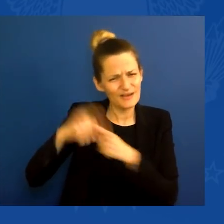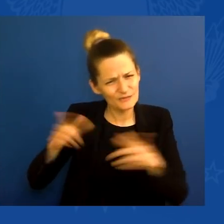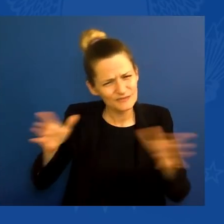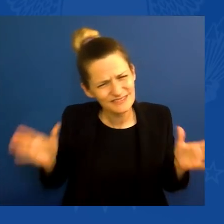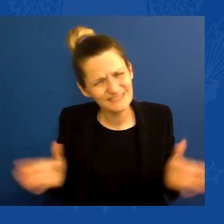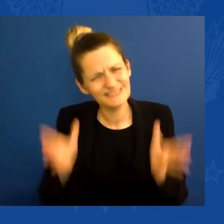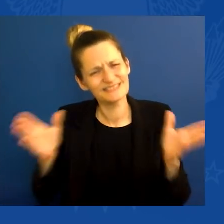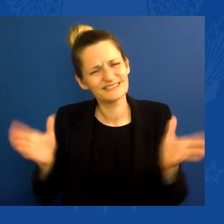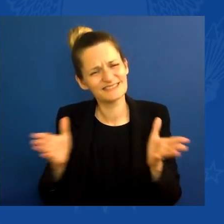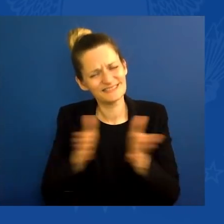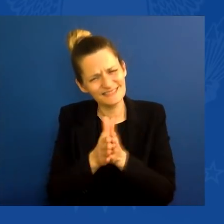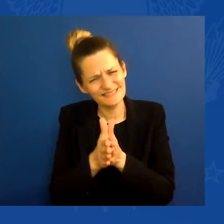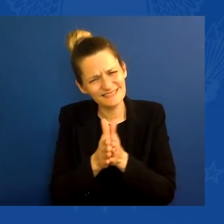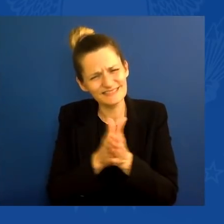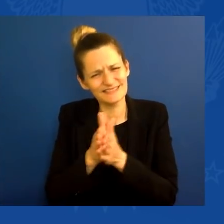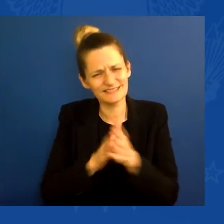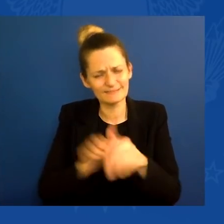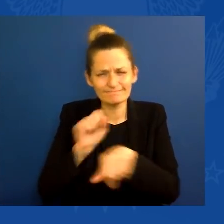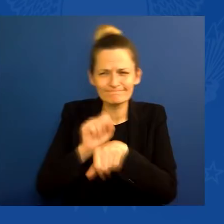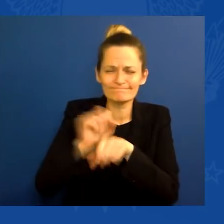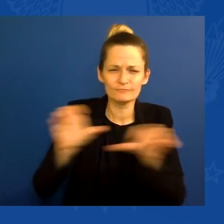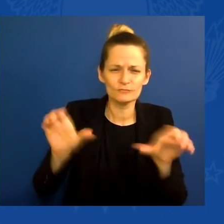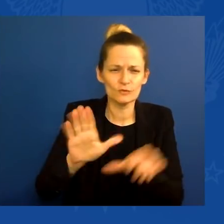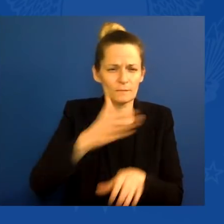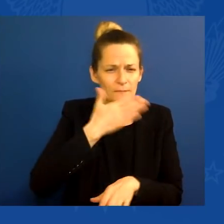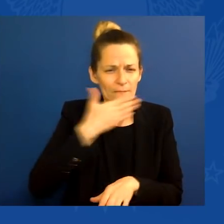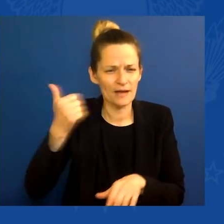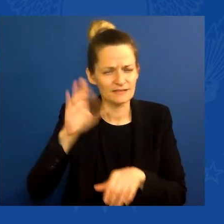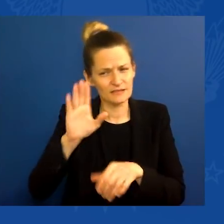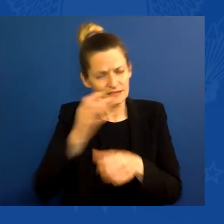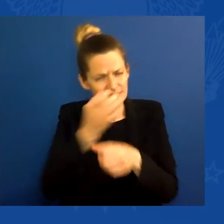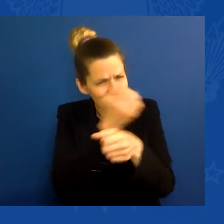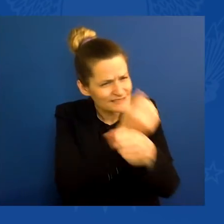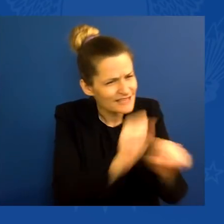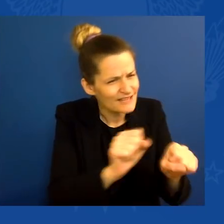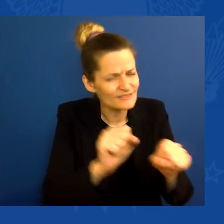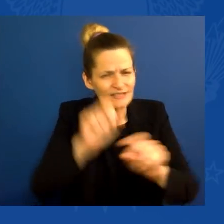and to build trust and respect that everyone deserves, particularly all of you.